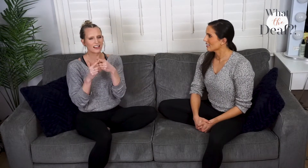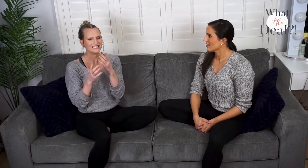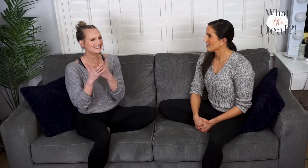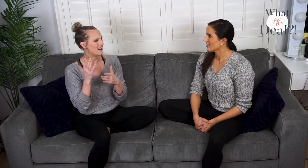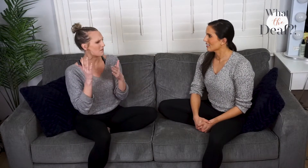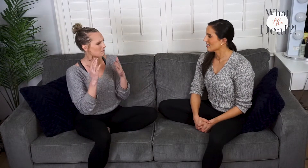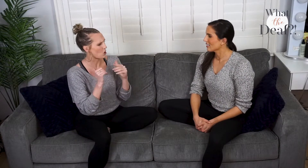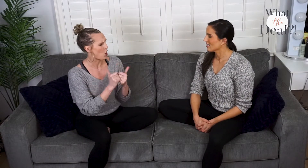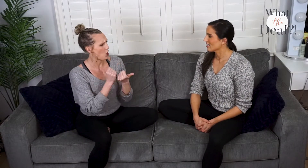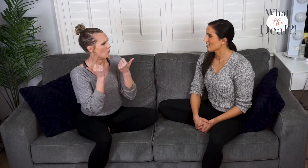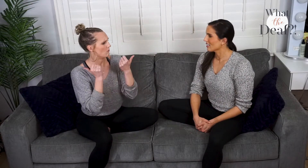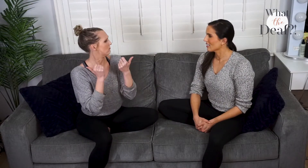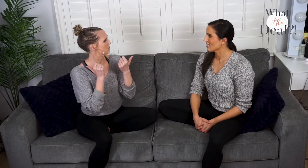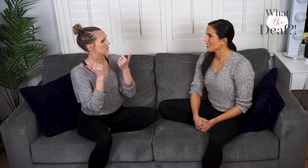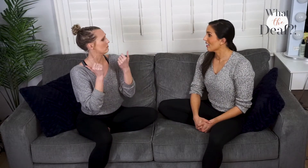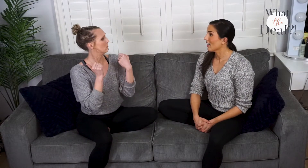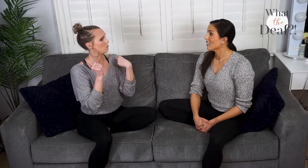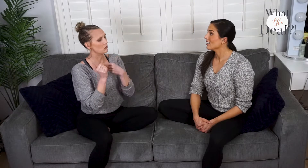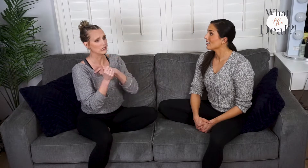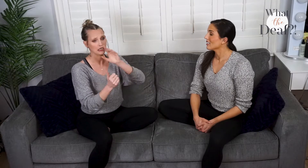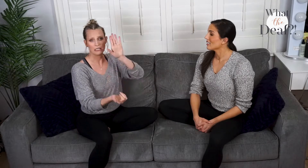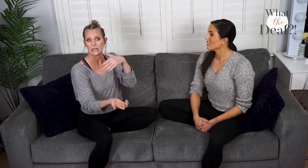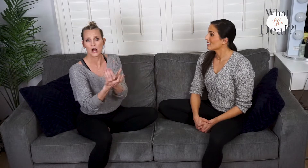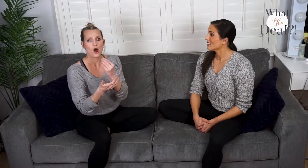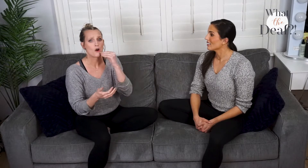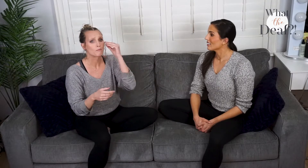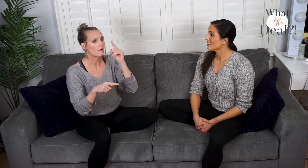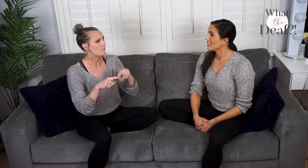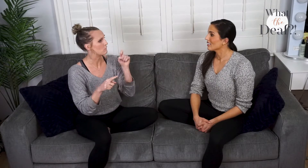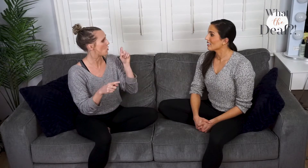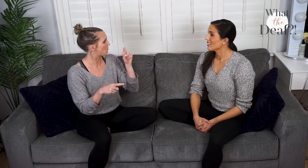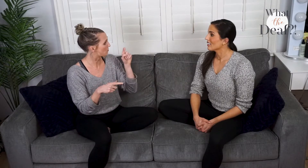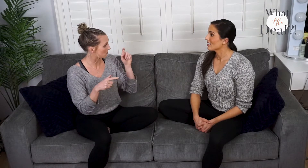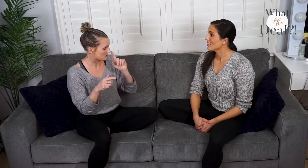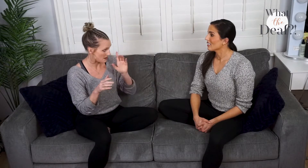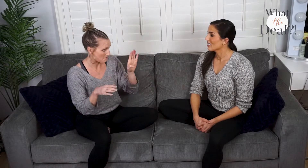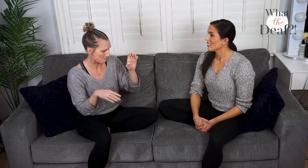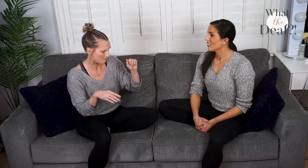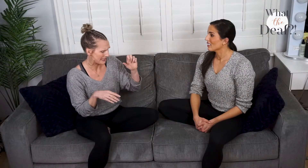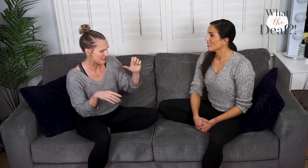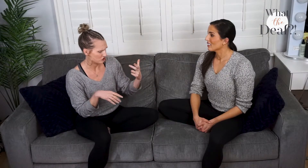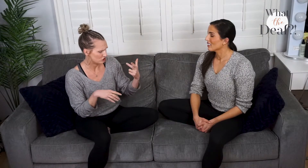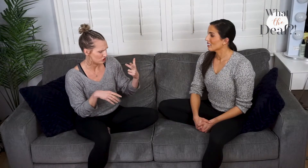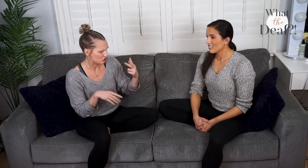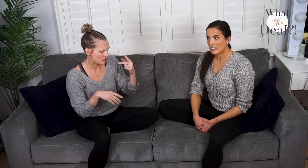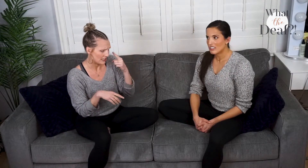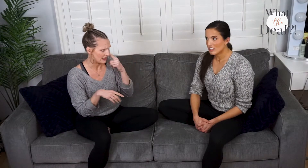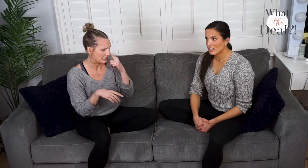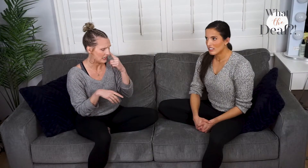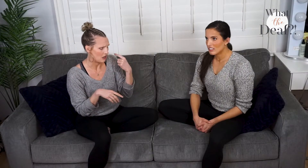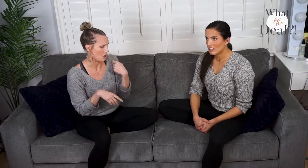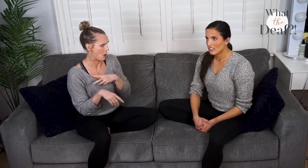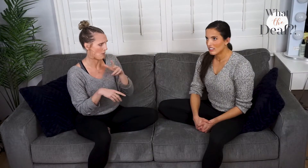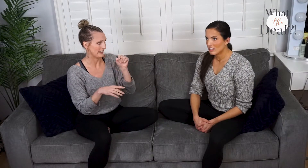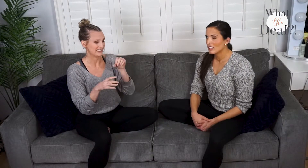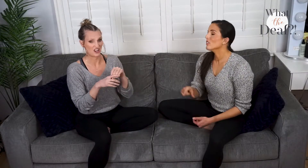And then somehow we got home from I think it was the beach, right? Yeah, I think it was.